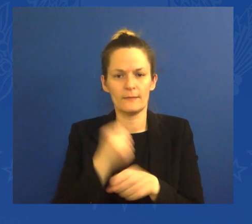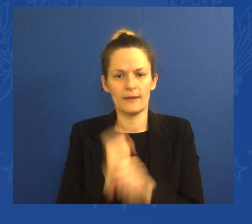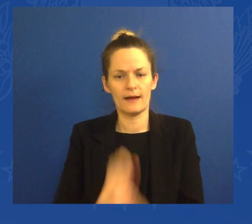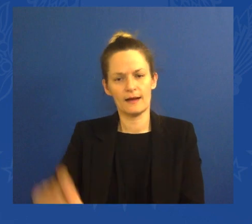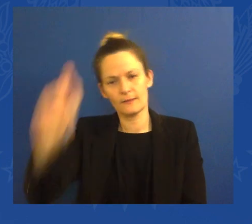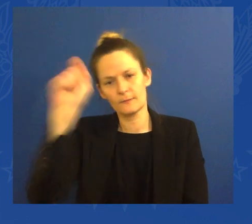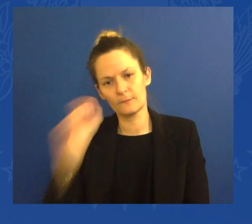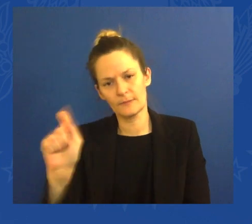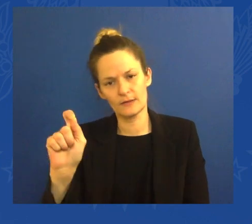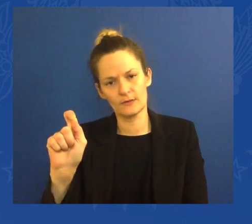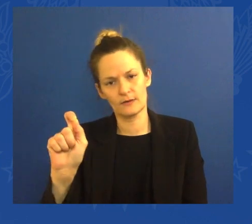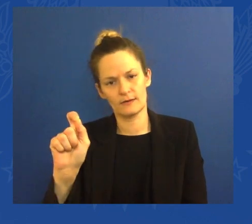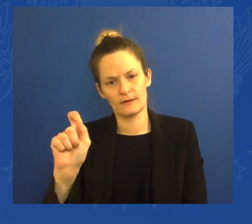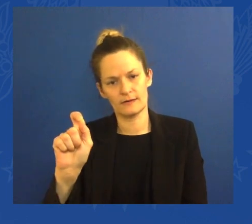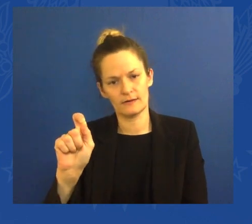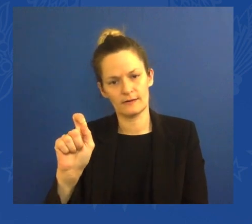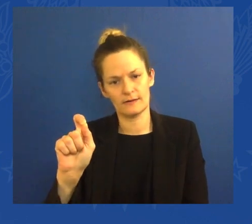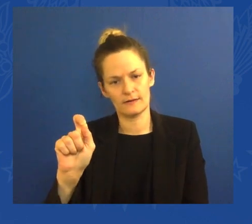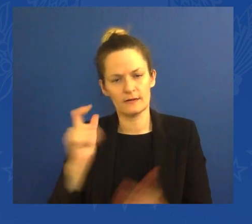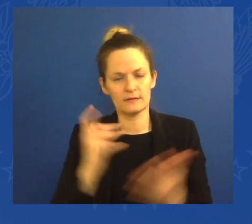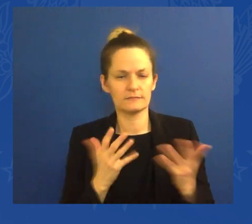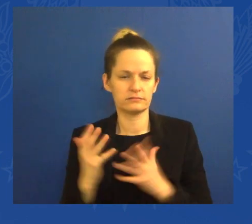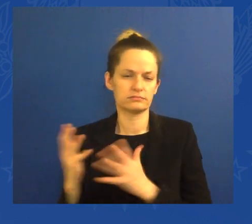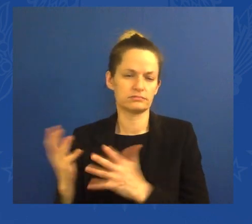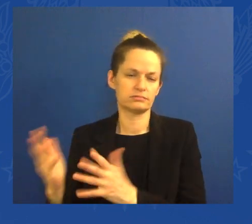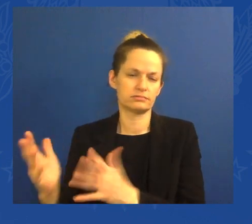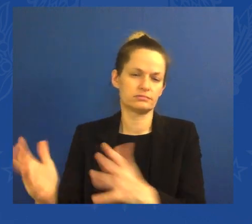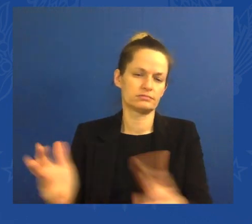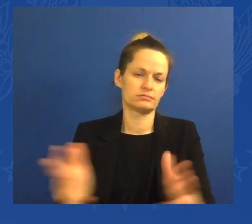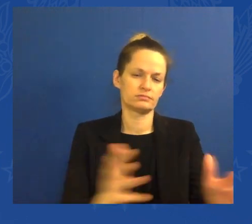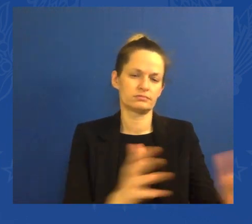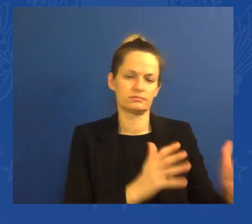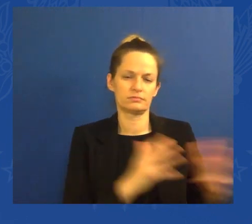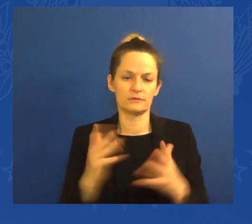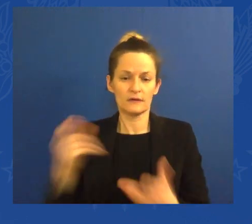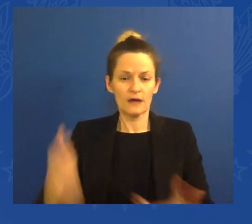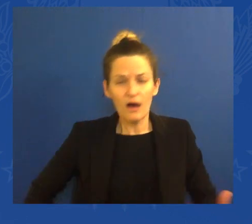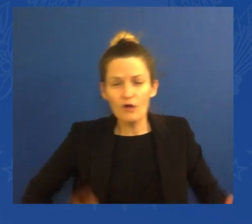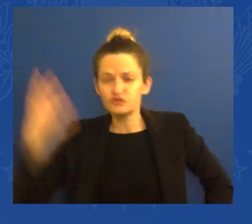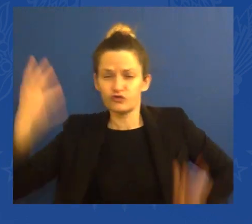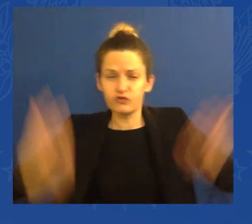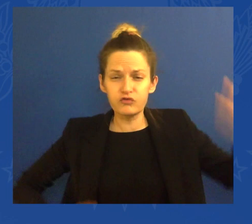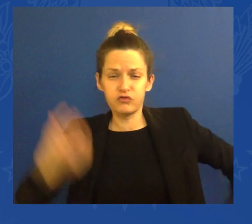We're actually doing it. We will buy American